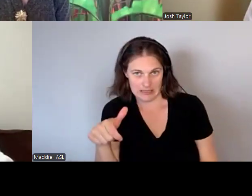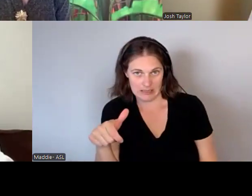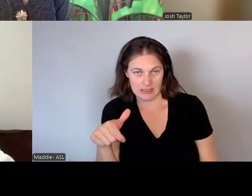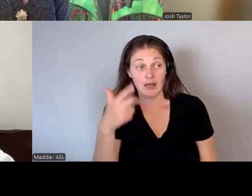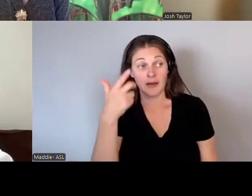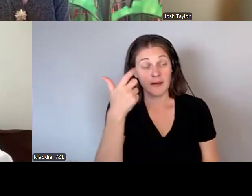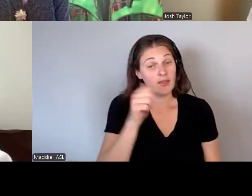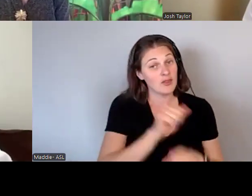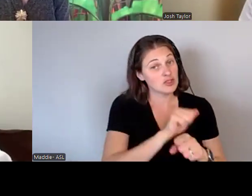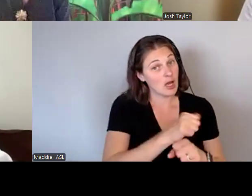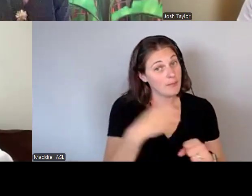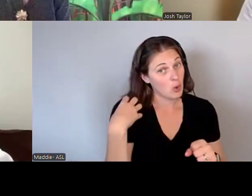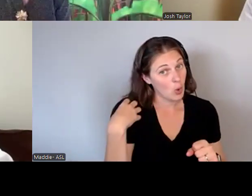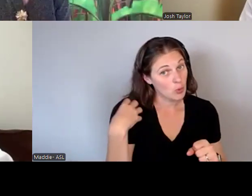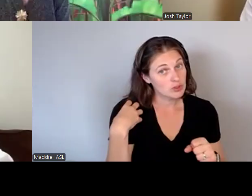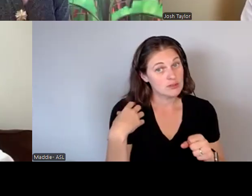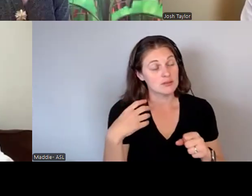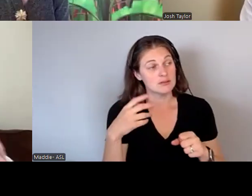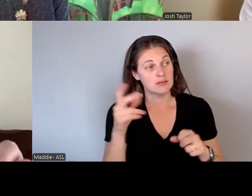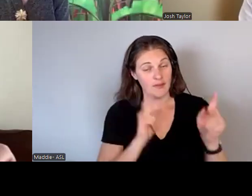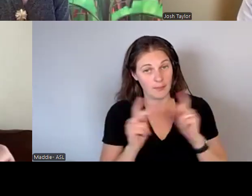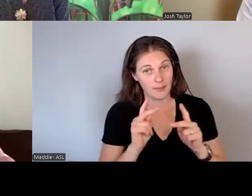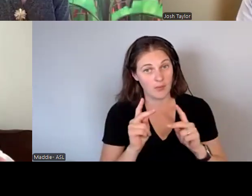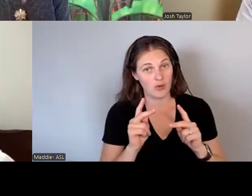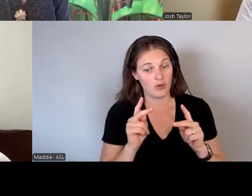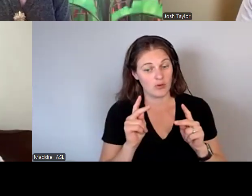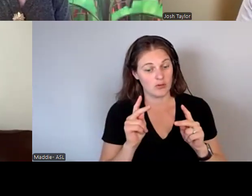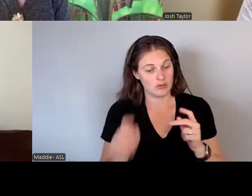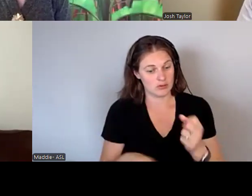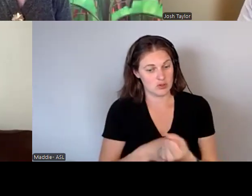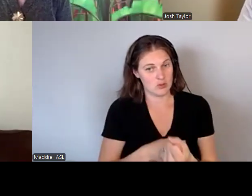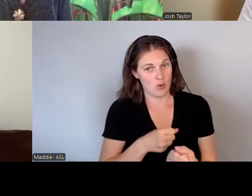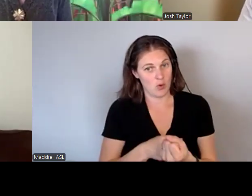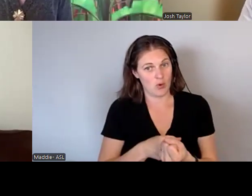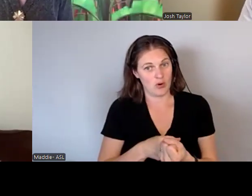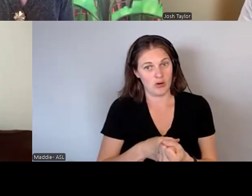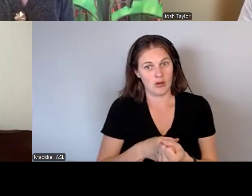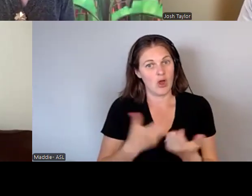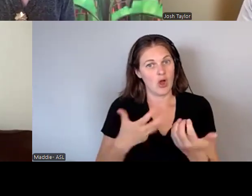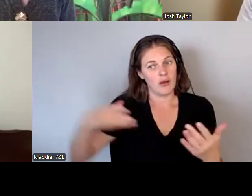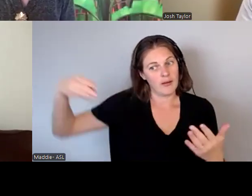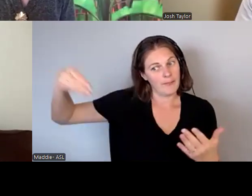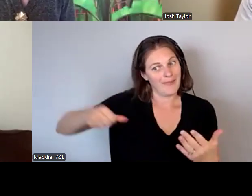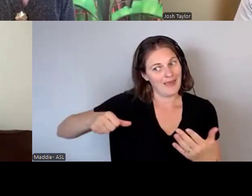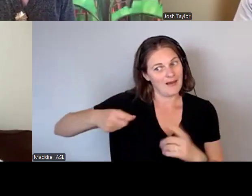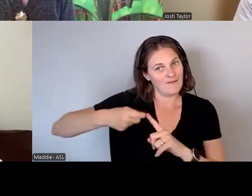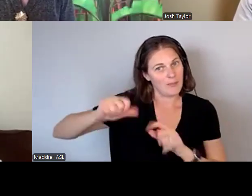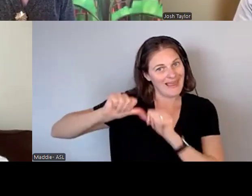and the people who come to support are paid for with the agency